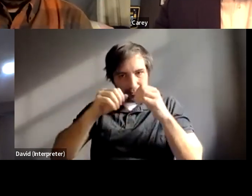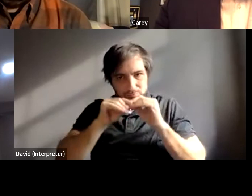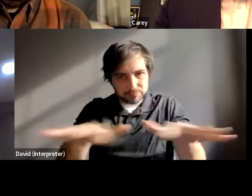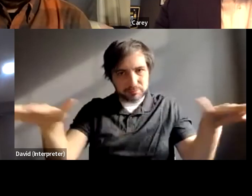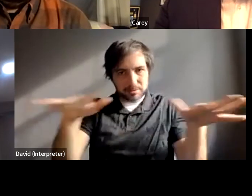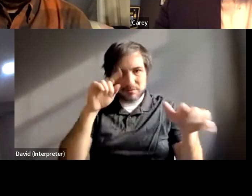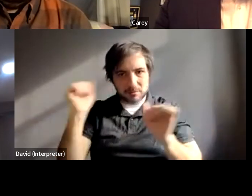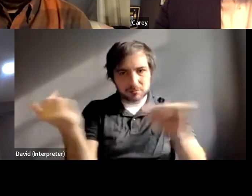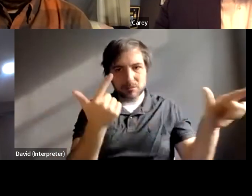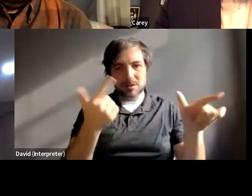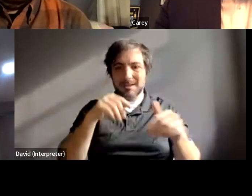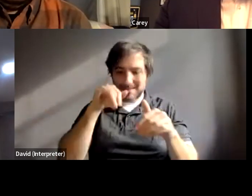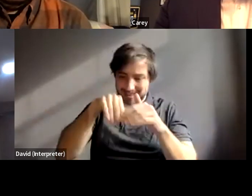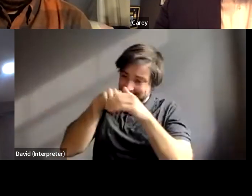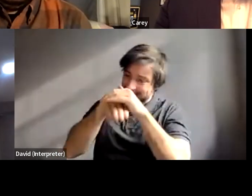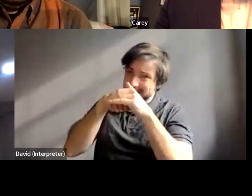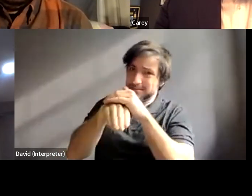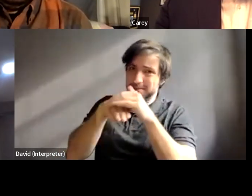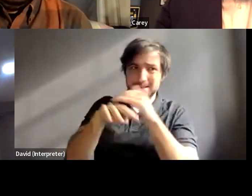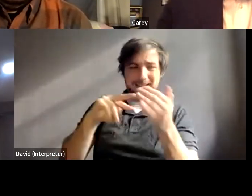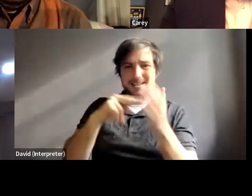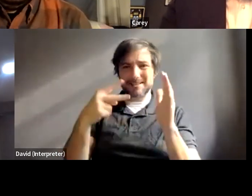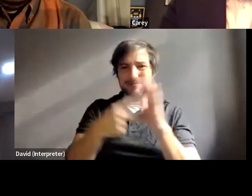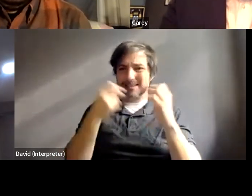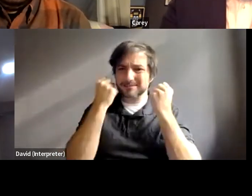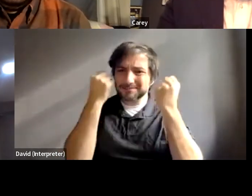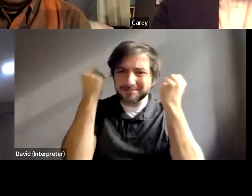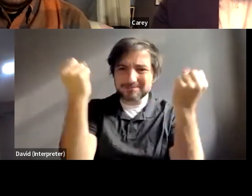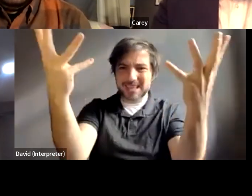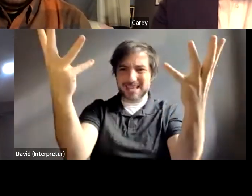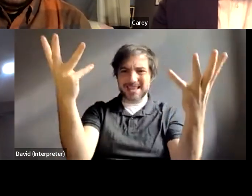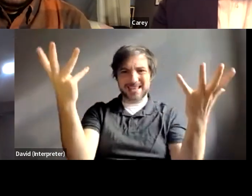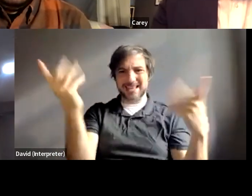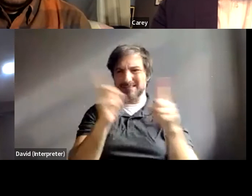in all shapes and sizes, right? Every representative